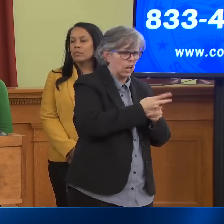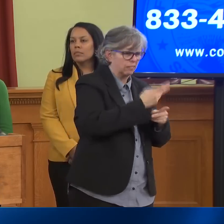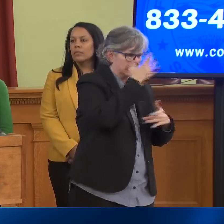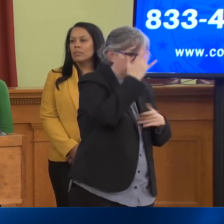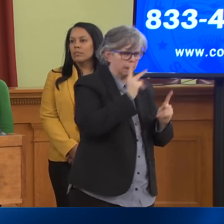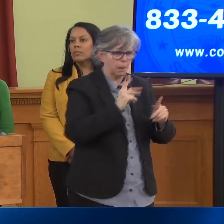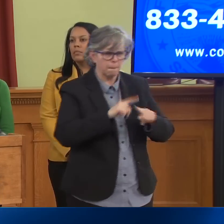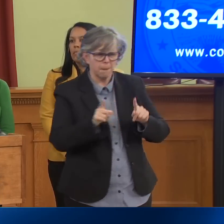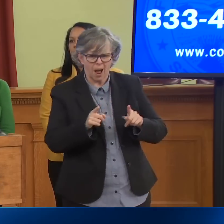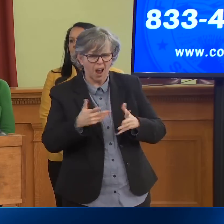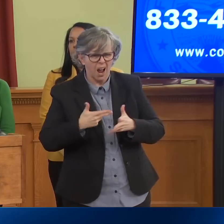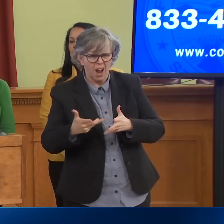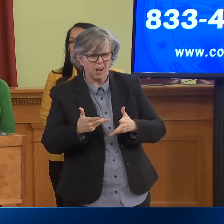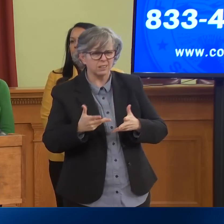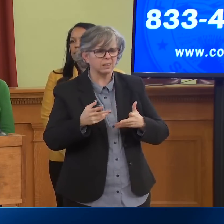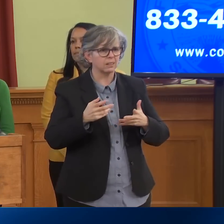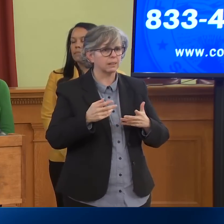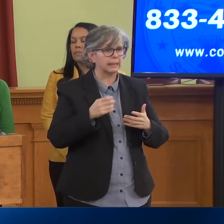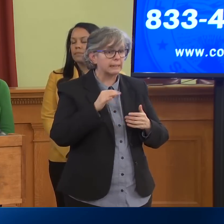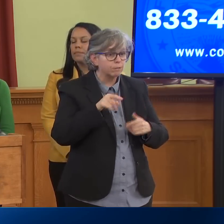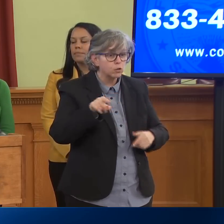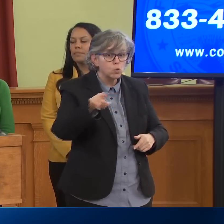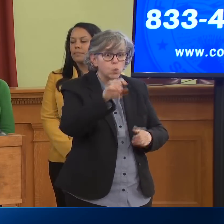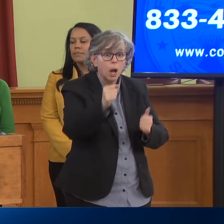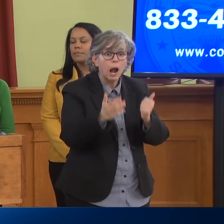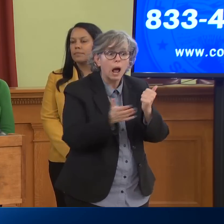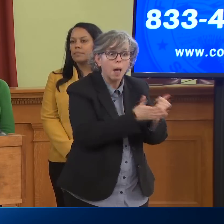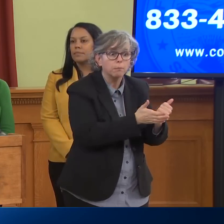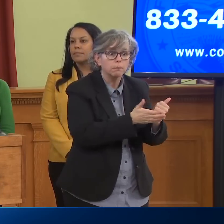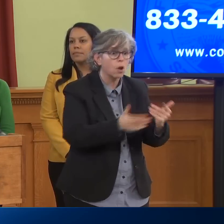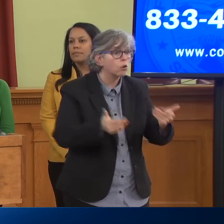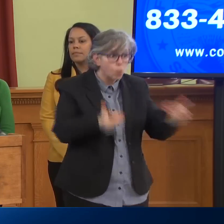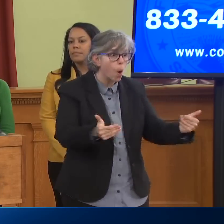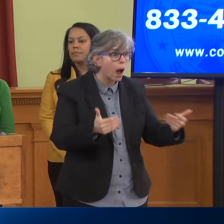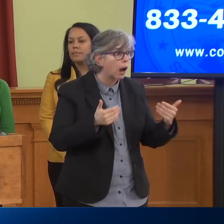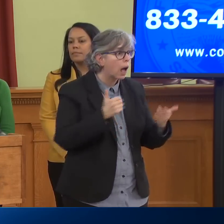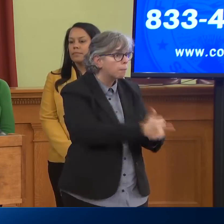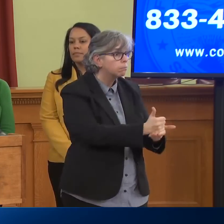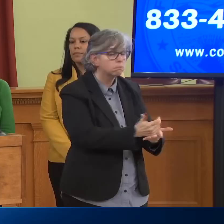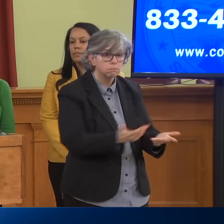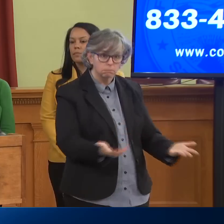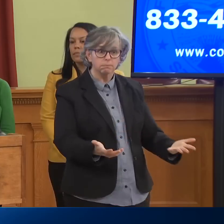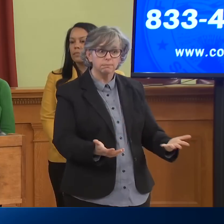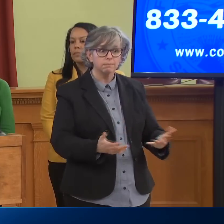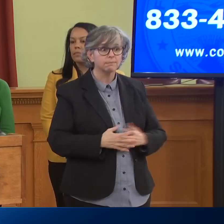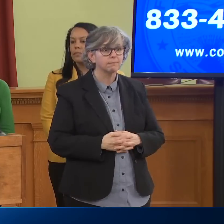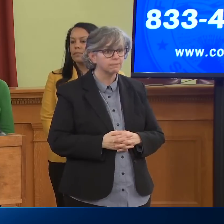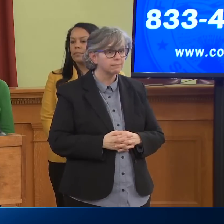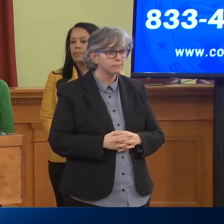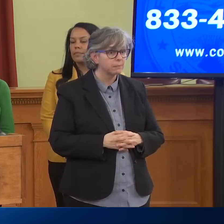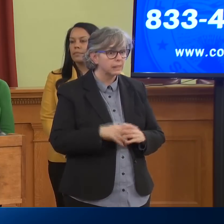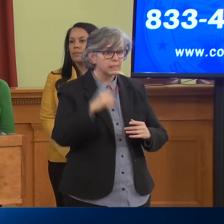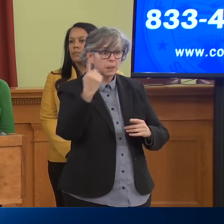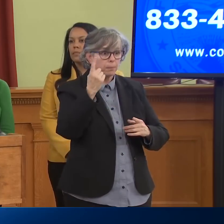OUT HOW THEY ARE GOING TO ACCOMMODATE SCHOOL BEING OUT NEXT WEEK. HOW THEY CAN MAKE SURE THAT THEIR KIDS ARE PROPERLY CARED FOR.